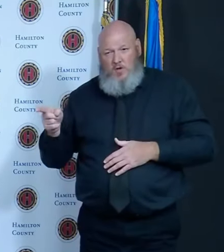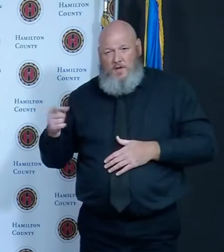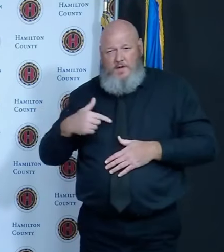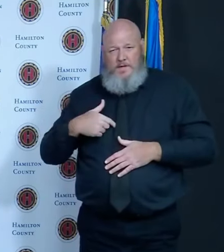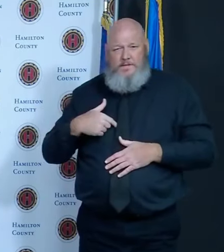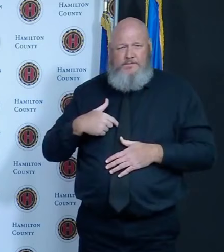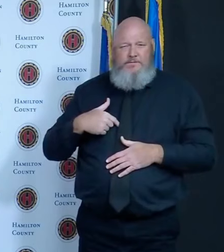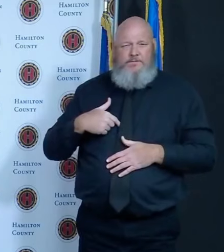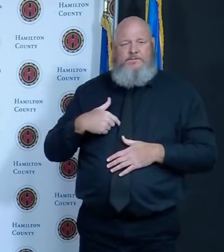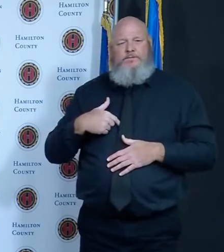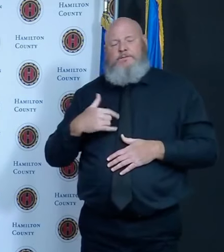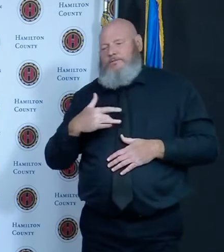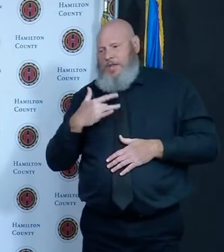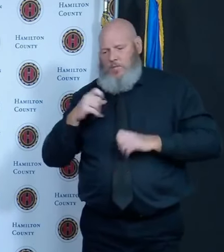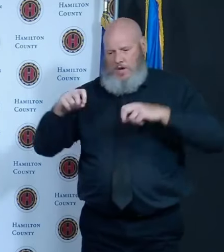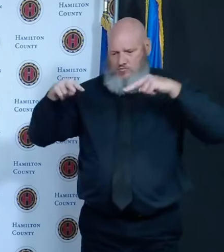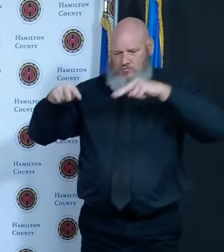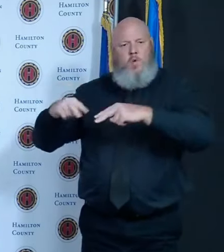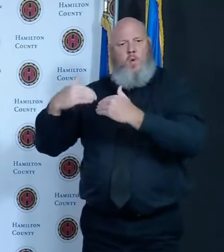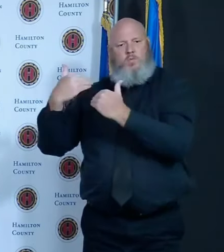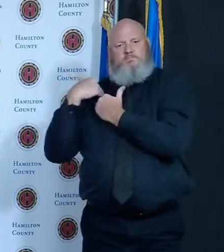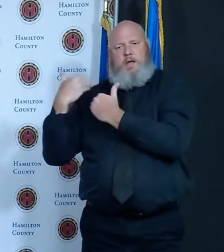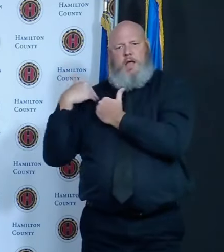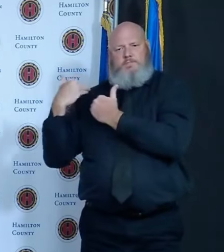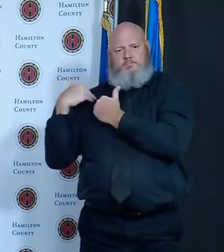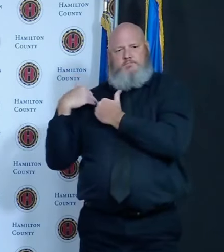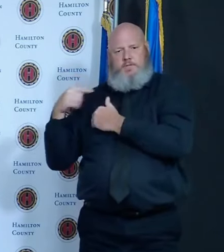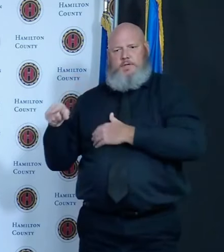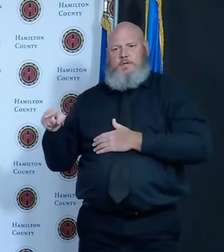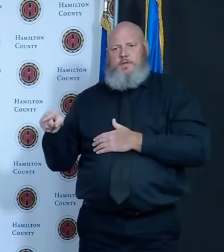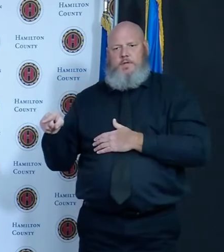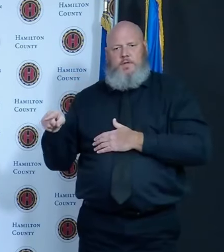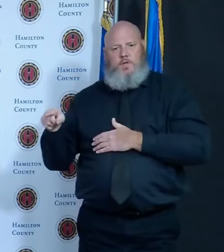that is a group of people looking at what does it take to restart our